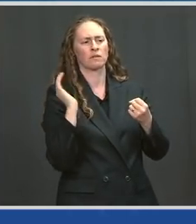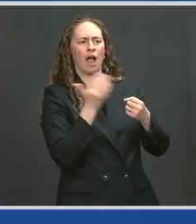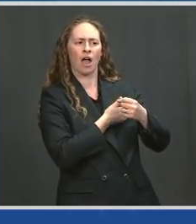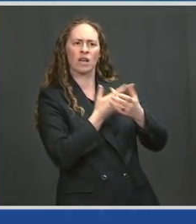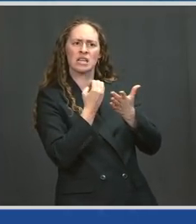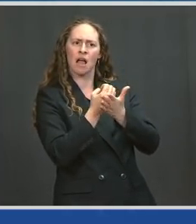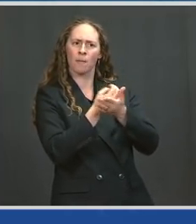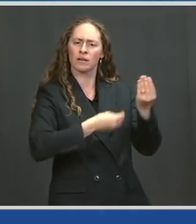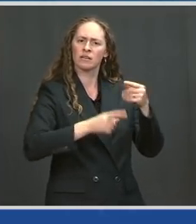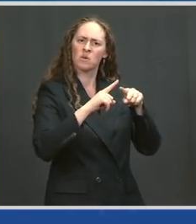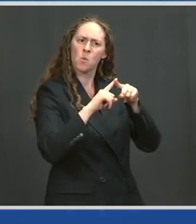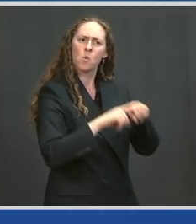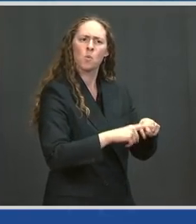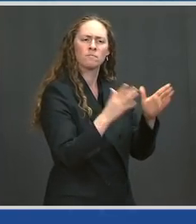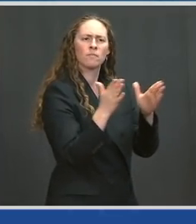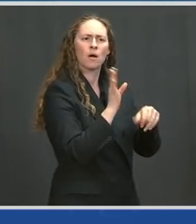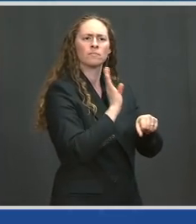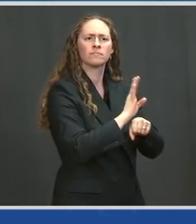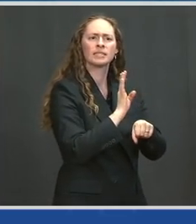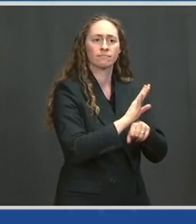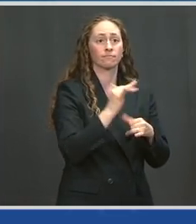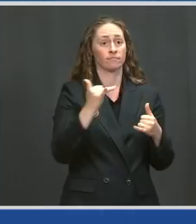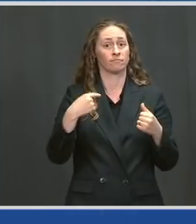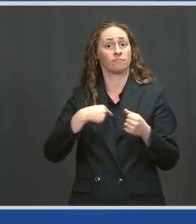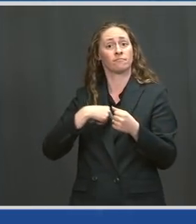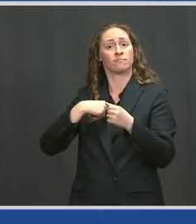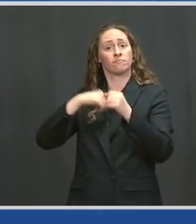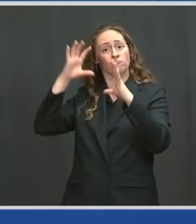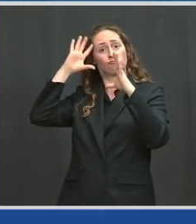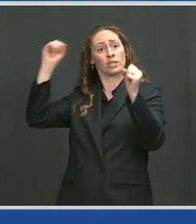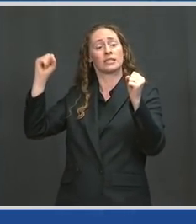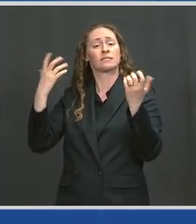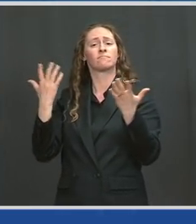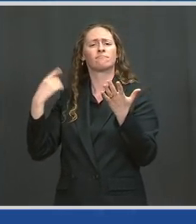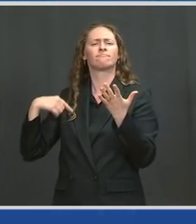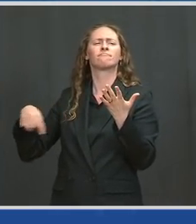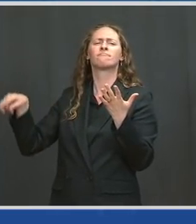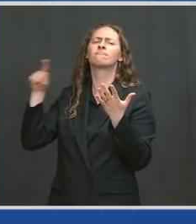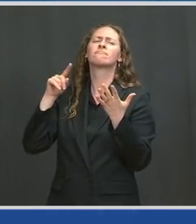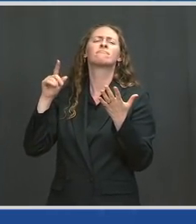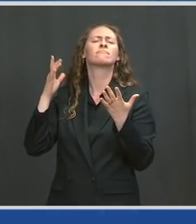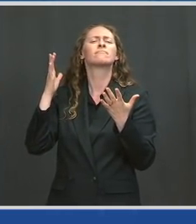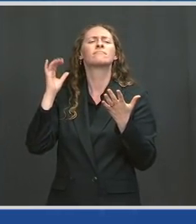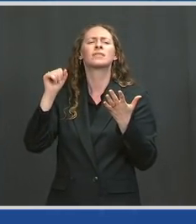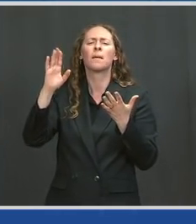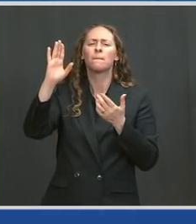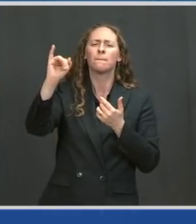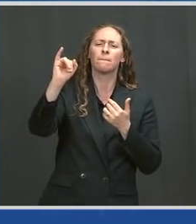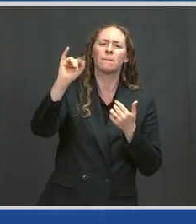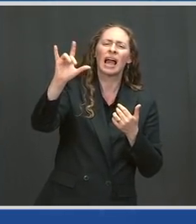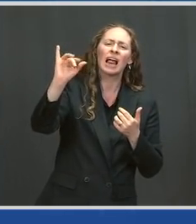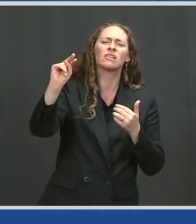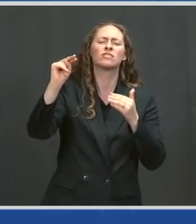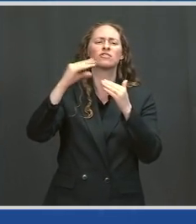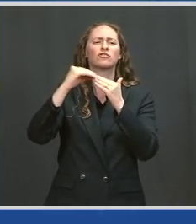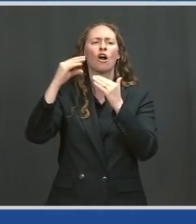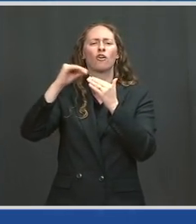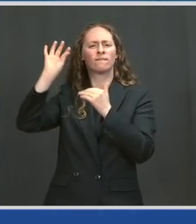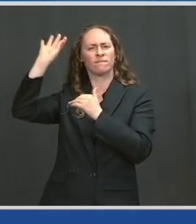As president, my administration oversees hundreds of billions of dollars in federal contracts, for everything from refurbishing decks of aircraft carriers